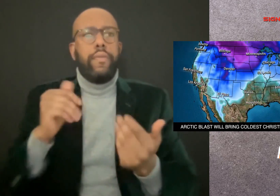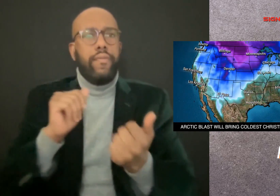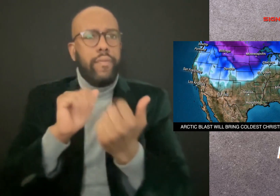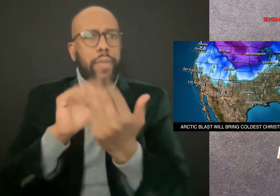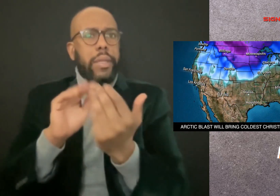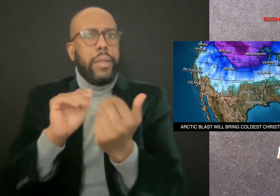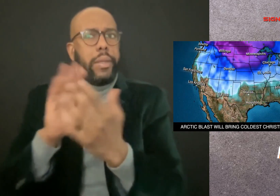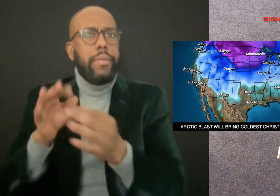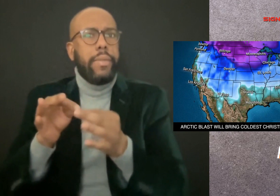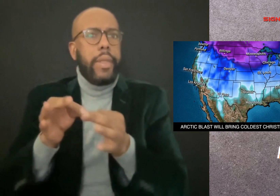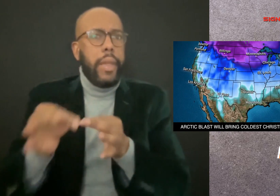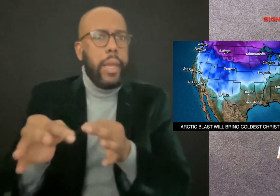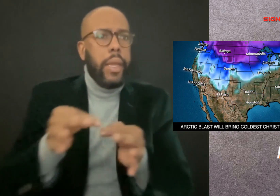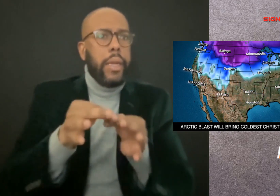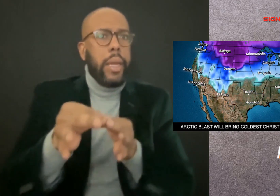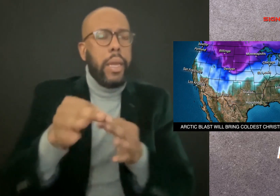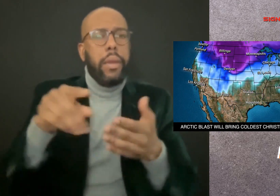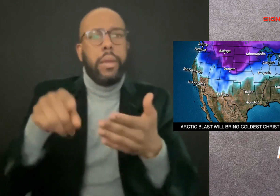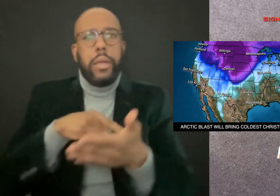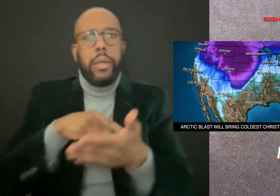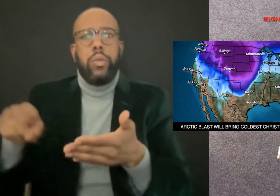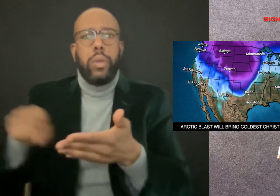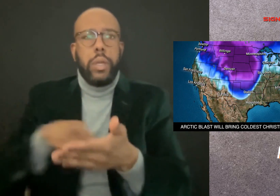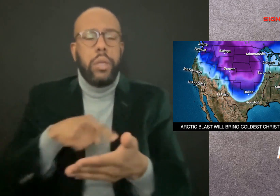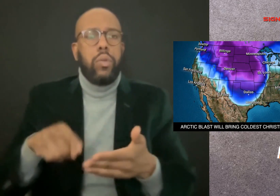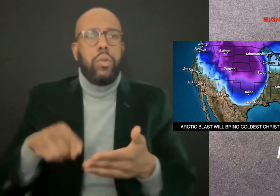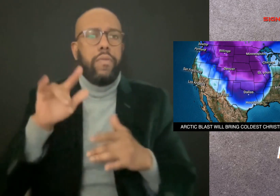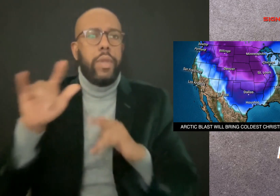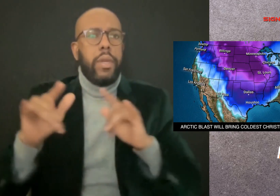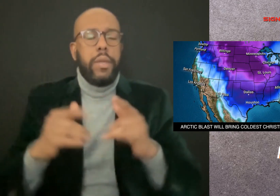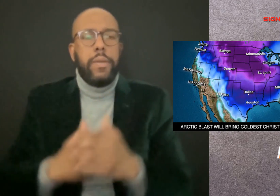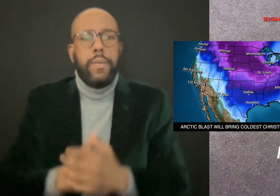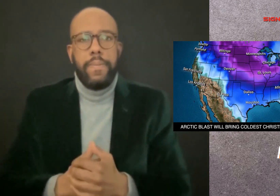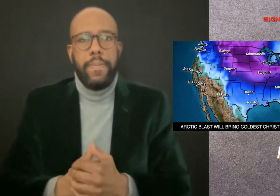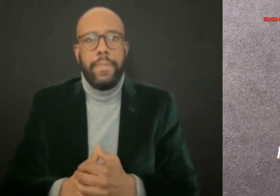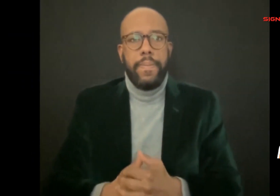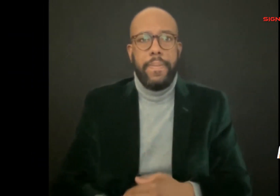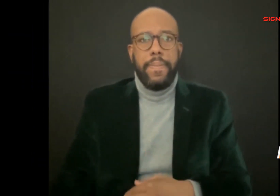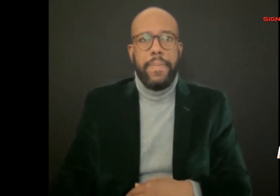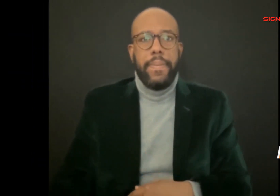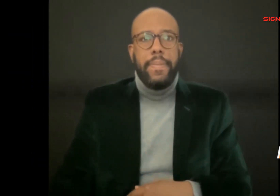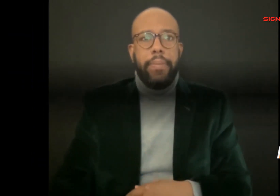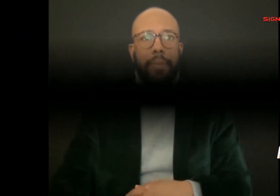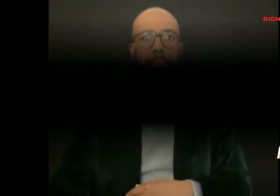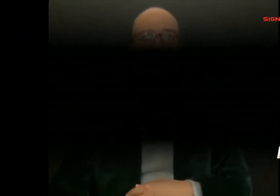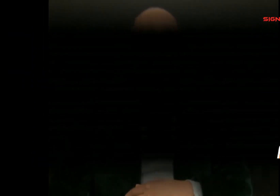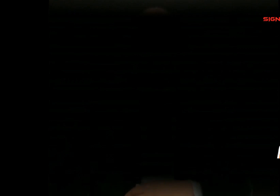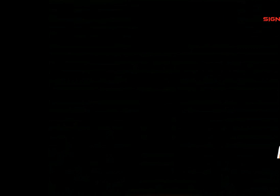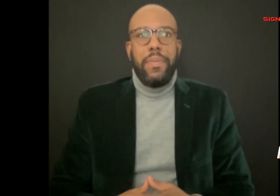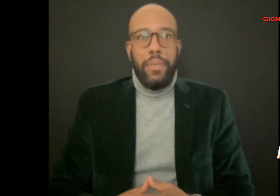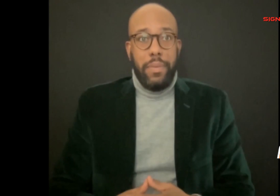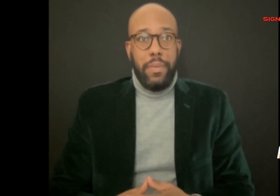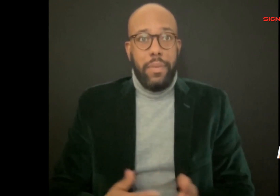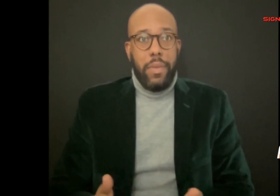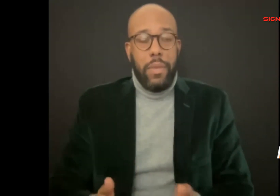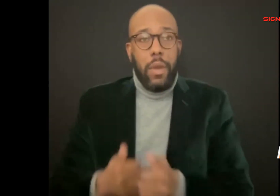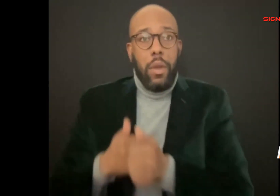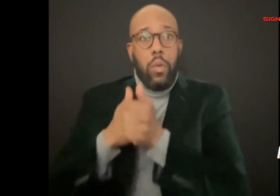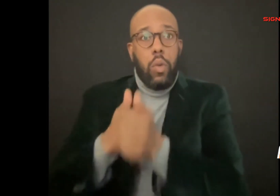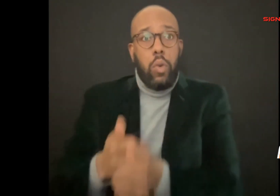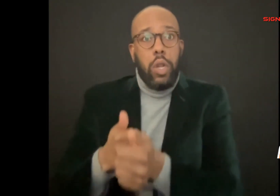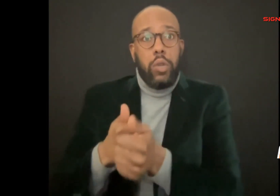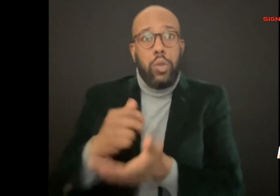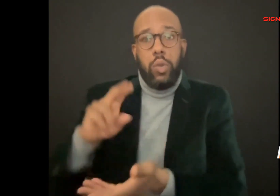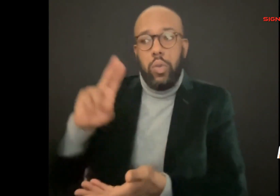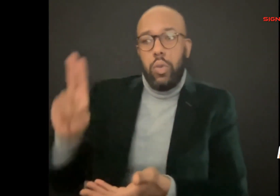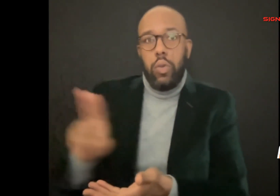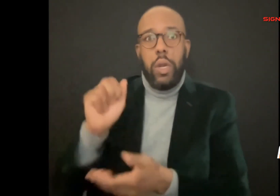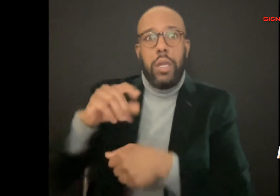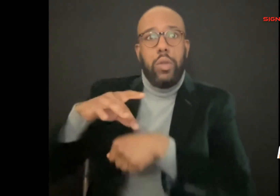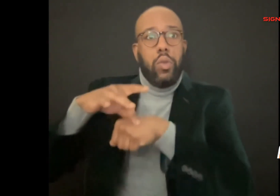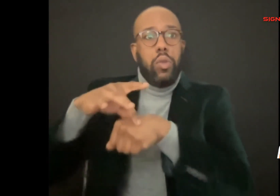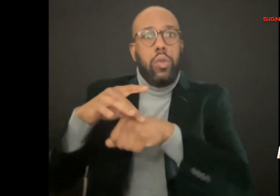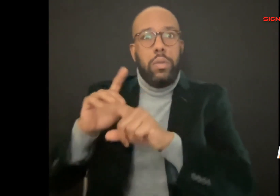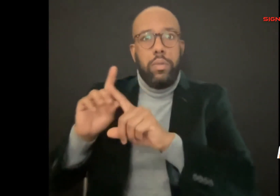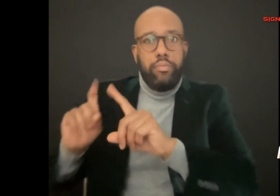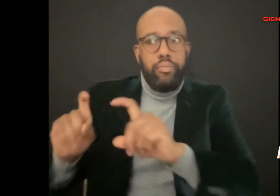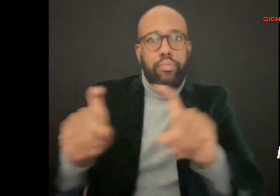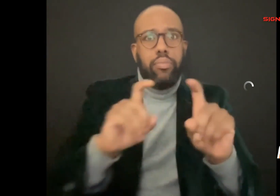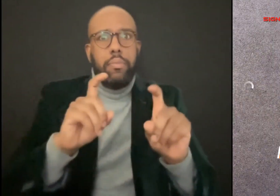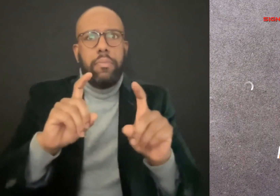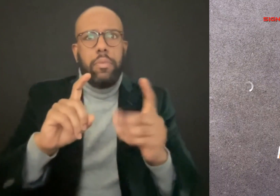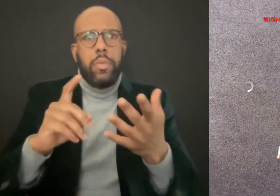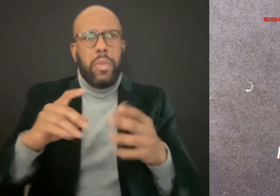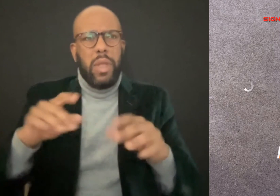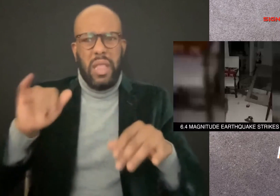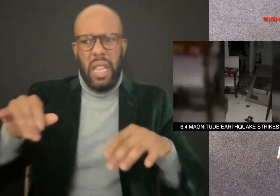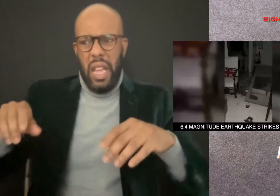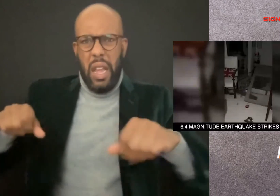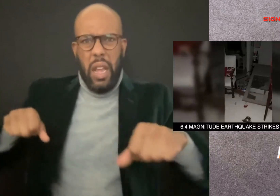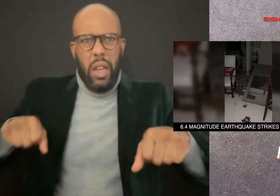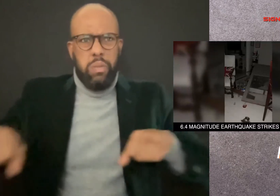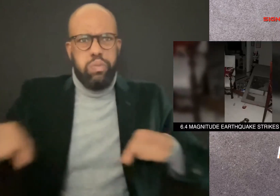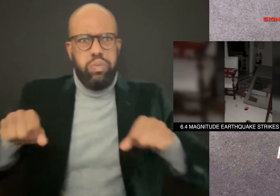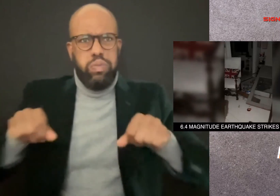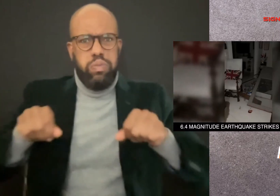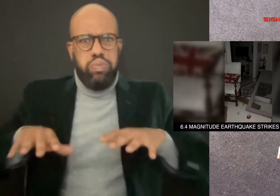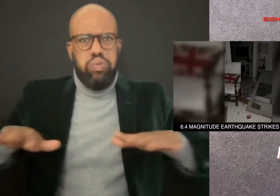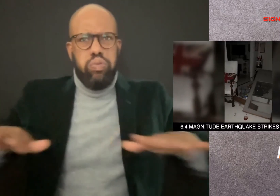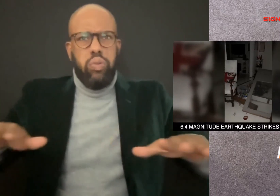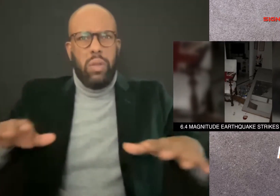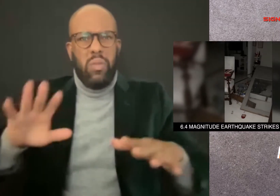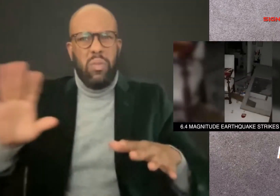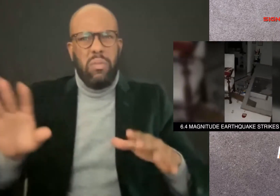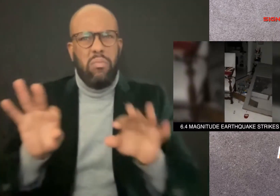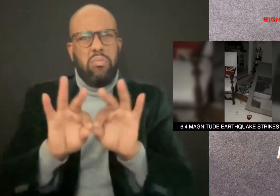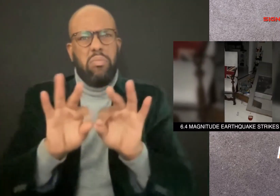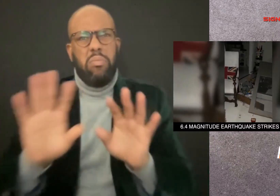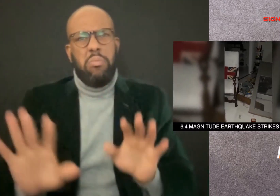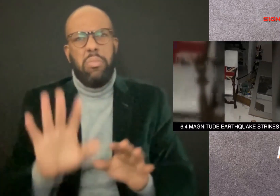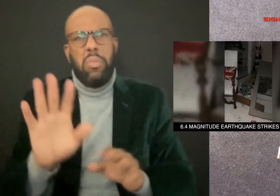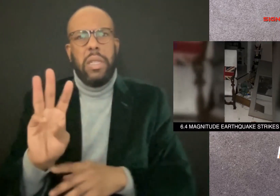delays or cancellations according to the US geological survey a 6.4